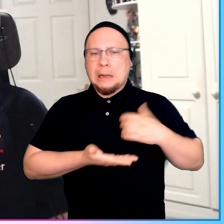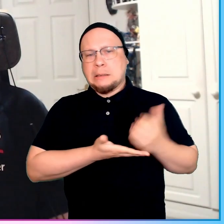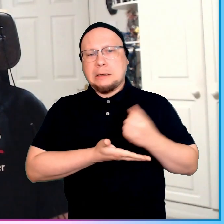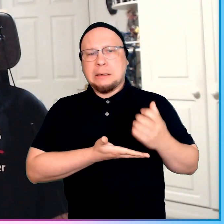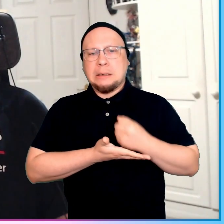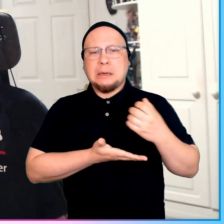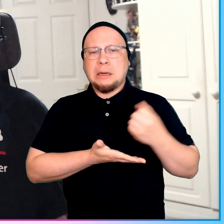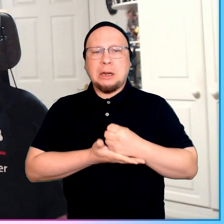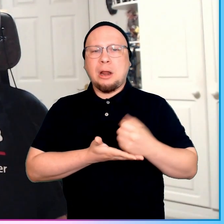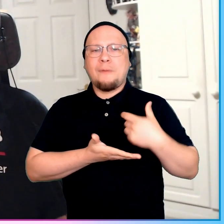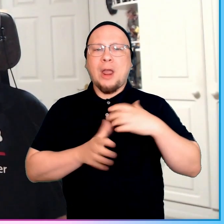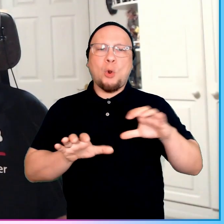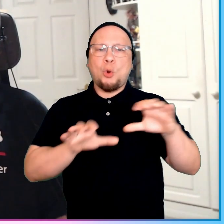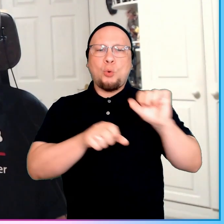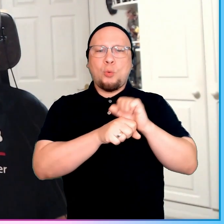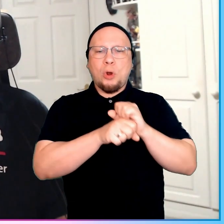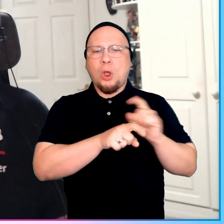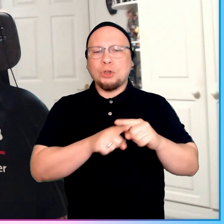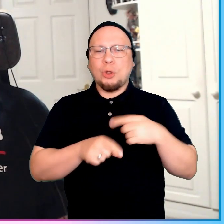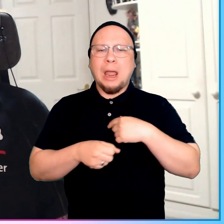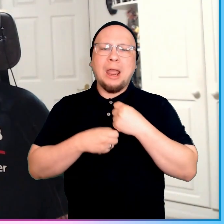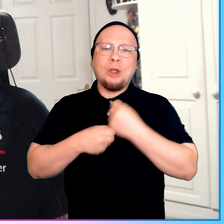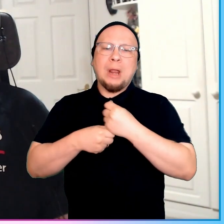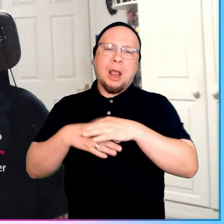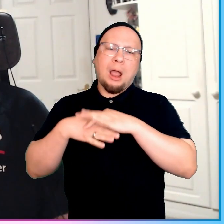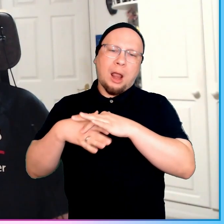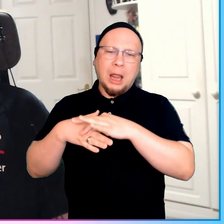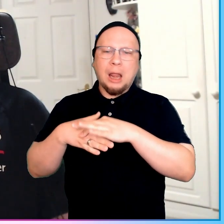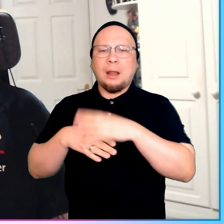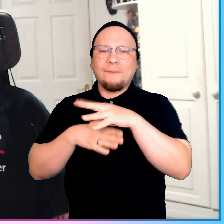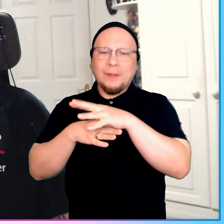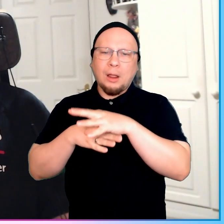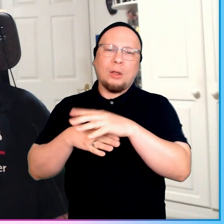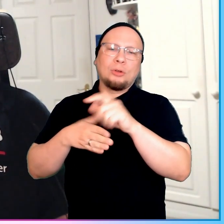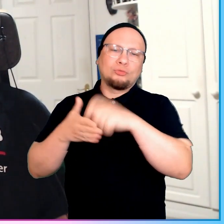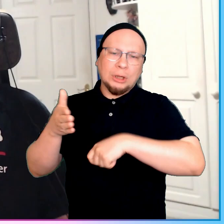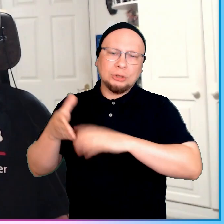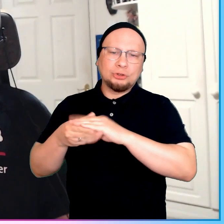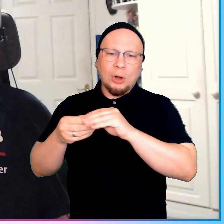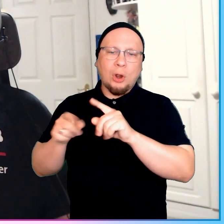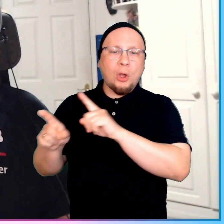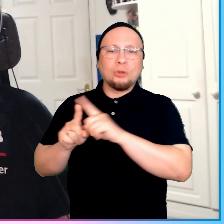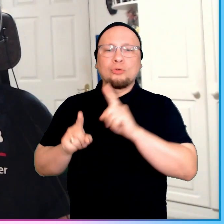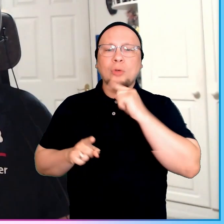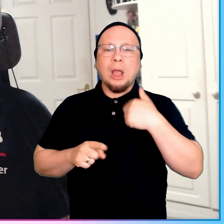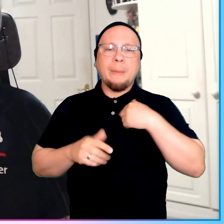and content creator from the UK, as well as being the Accessible Gaming Officer for RNIB,